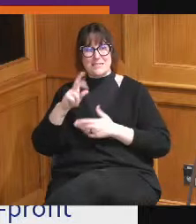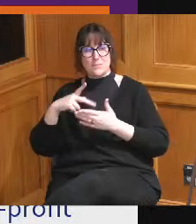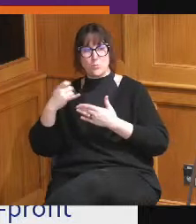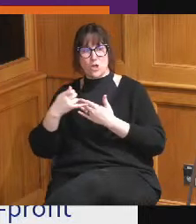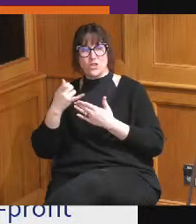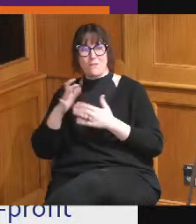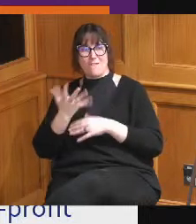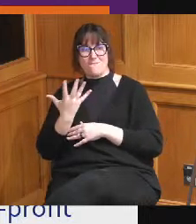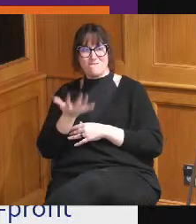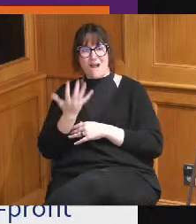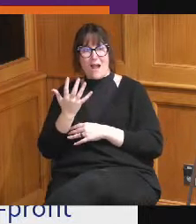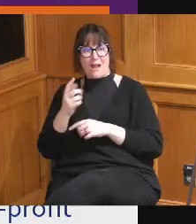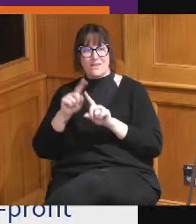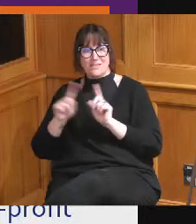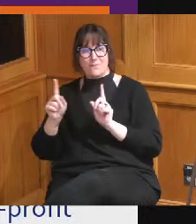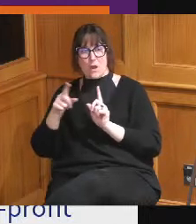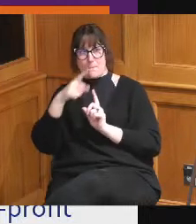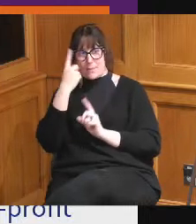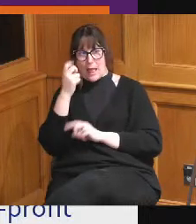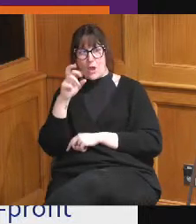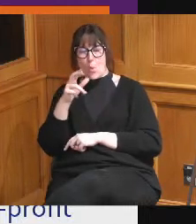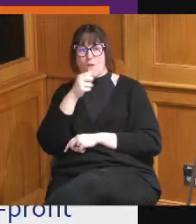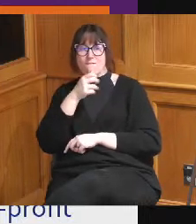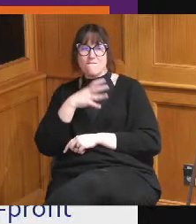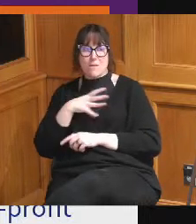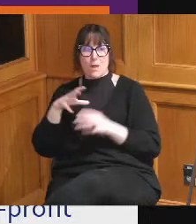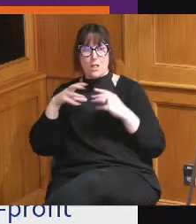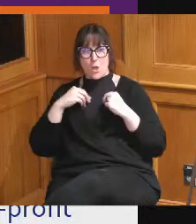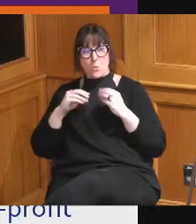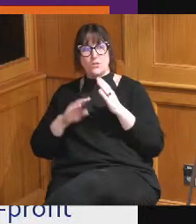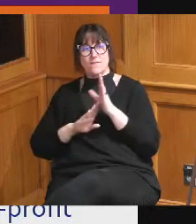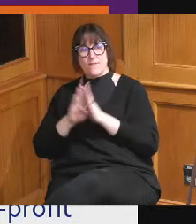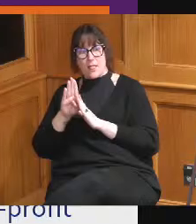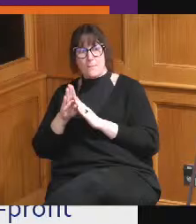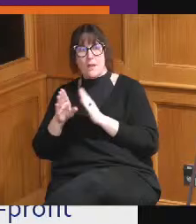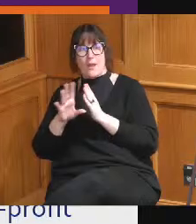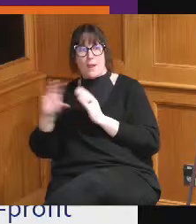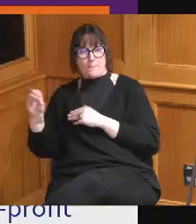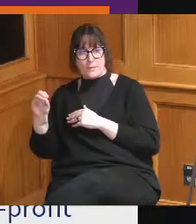there are six projects by five different black or female owned development companies and then